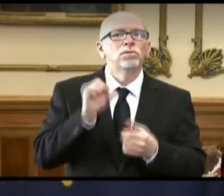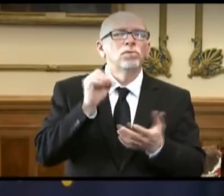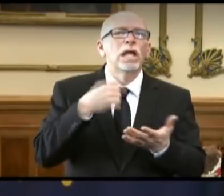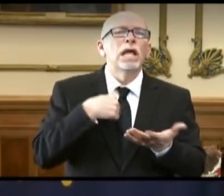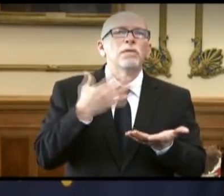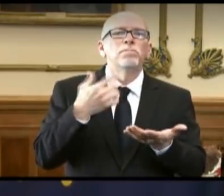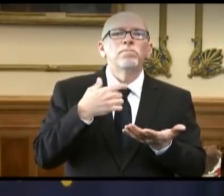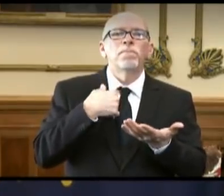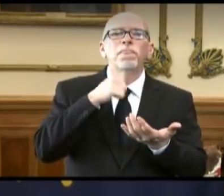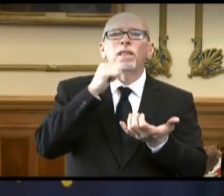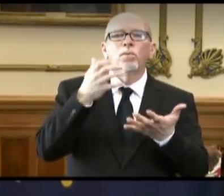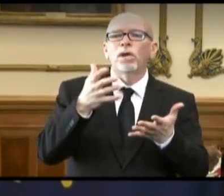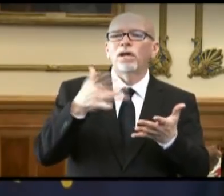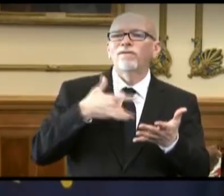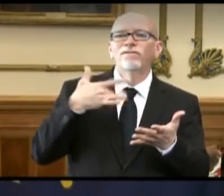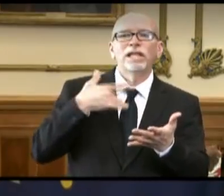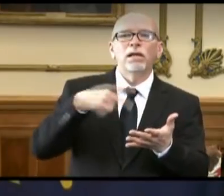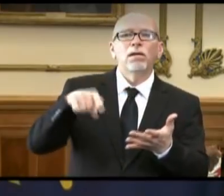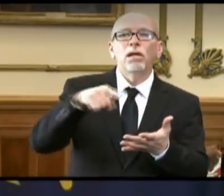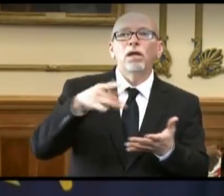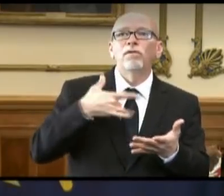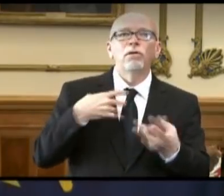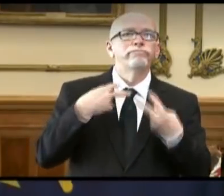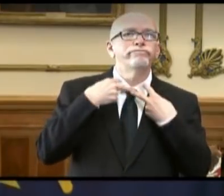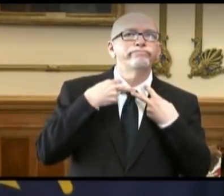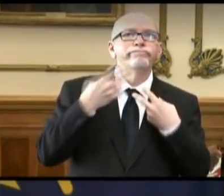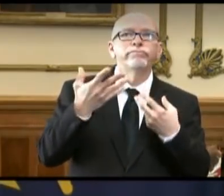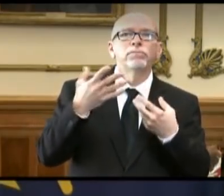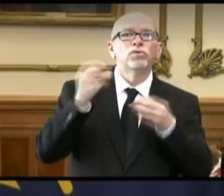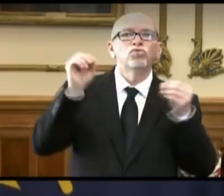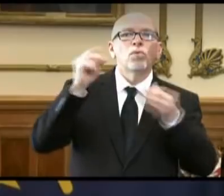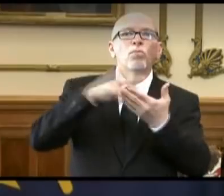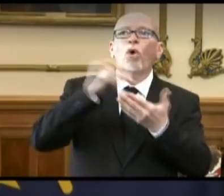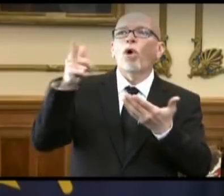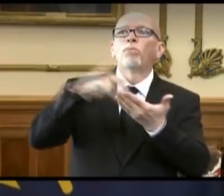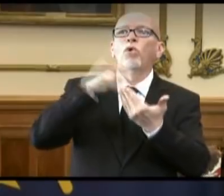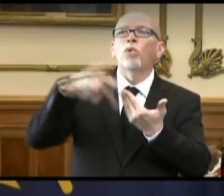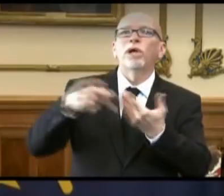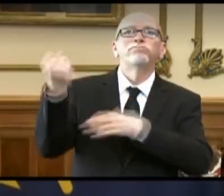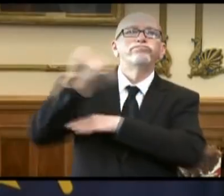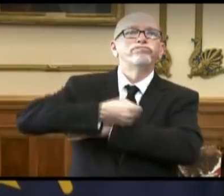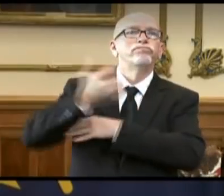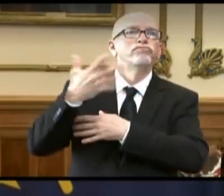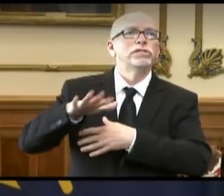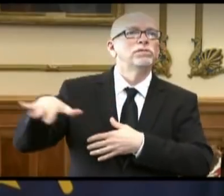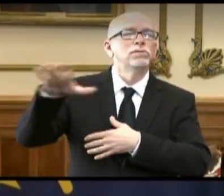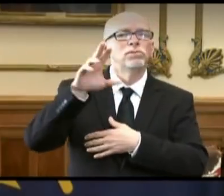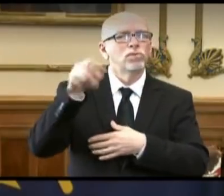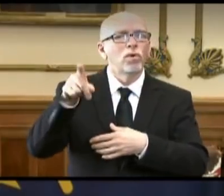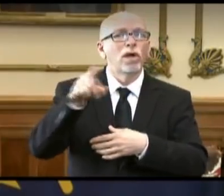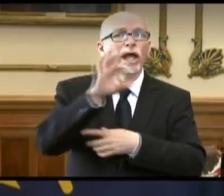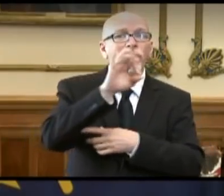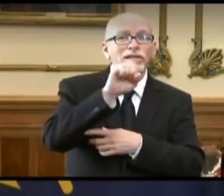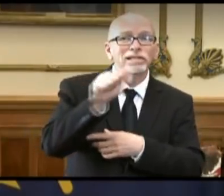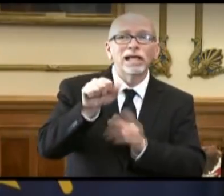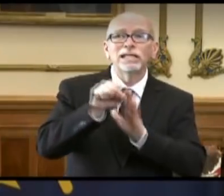AND WANTING TO HELP YOU GET OUT OF THAT SITUATION. SO I DON'T WANT TO LEAVE ANYBODY